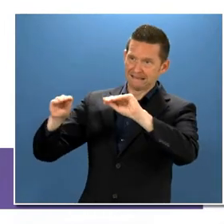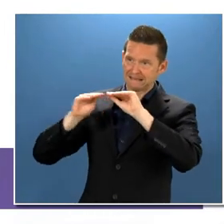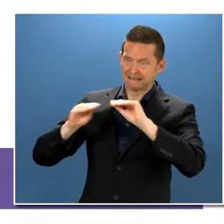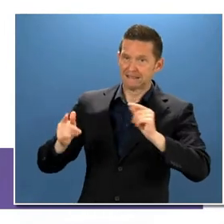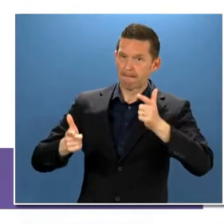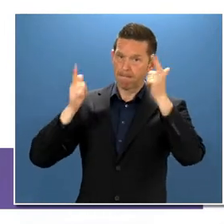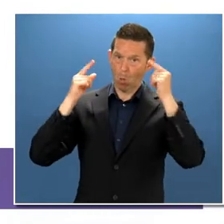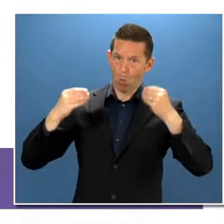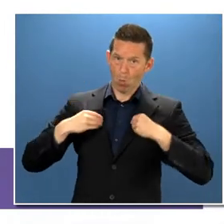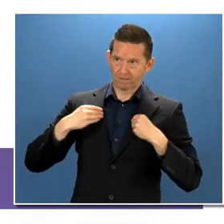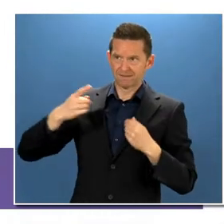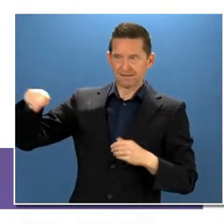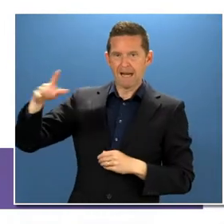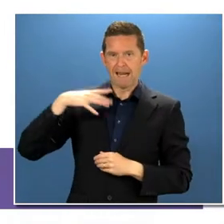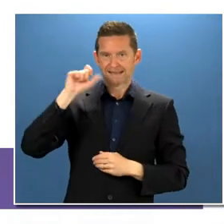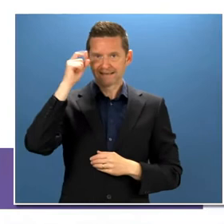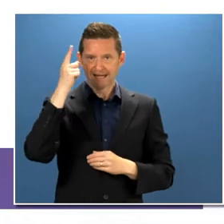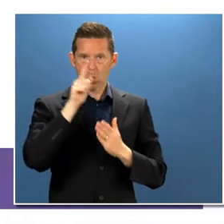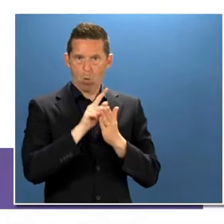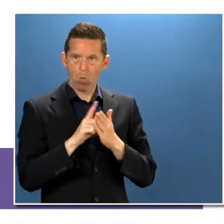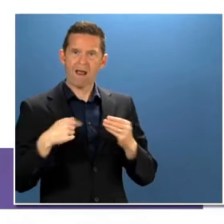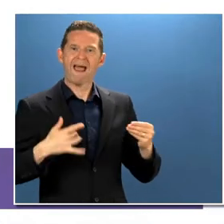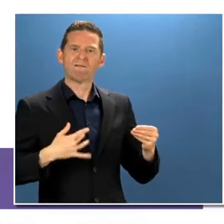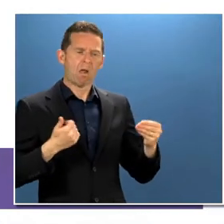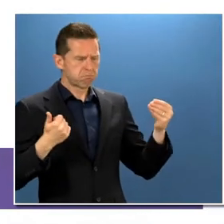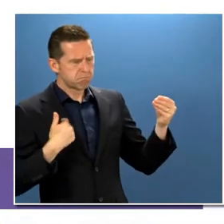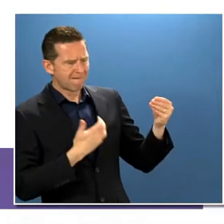so that they feel comfortable employing people with disability, and so that when